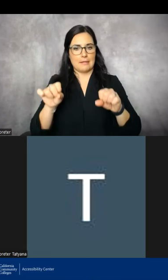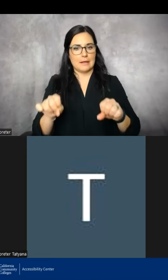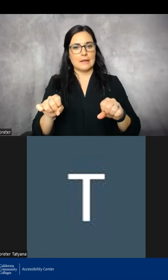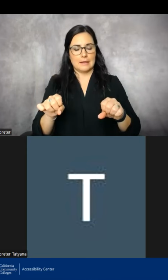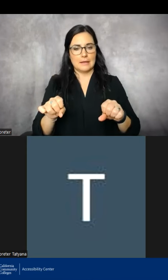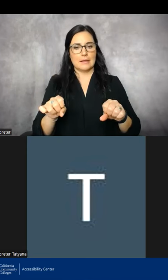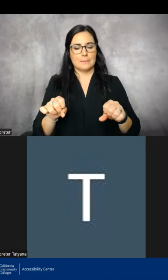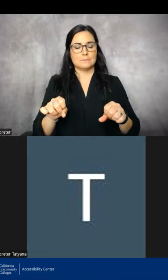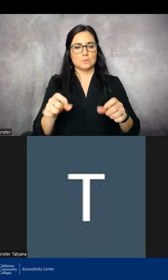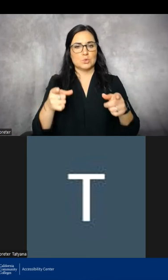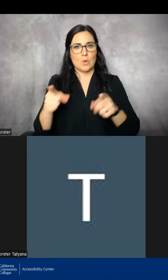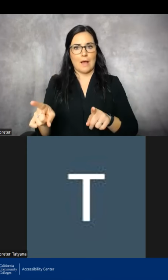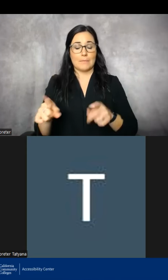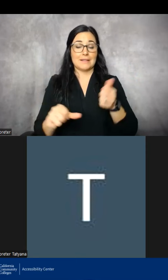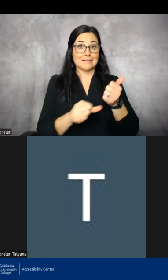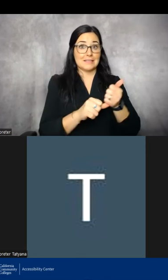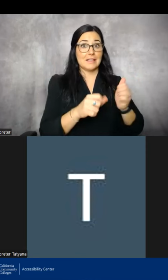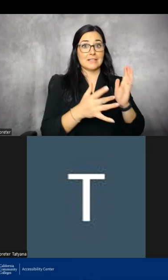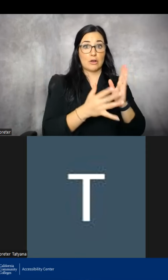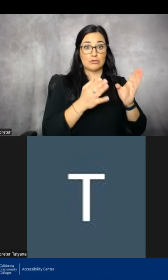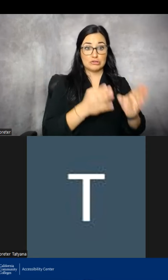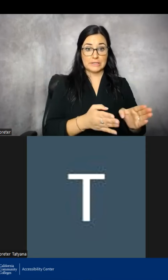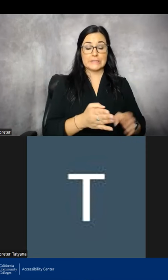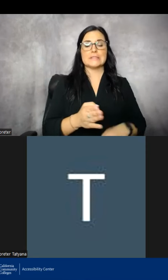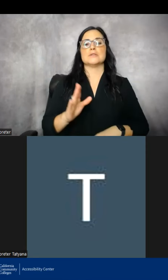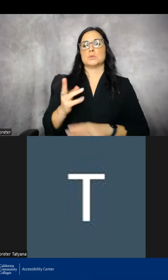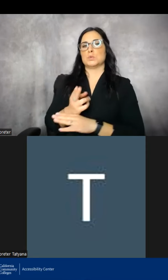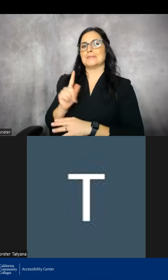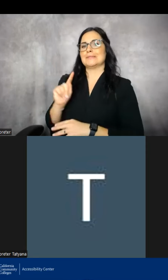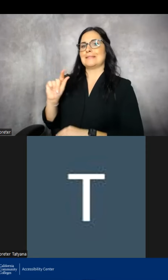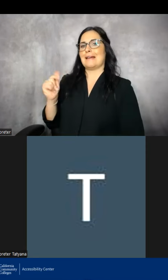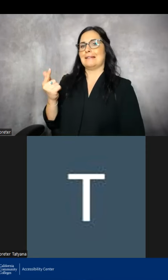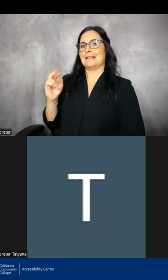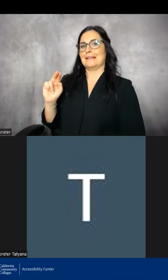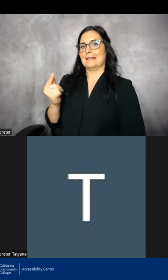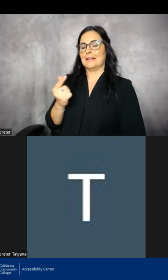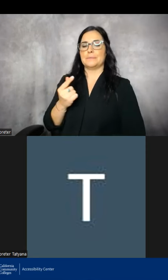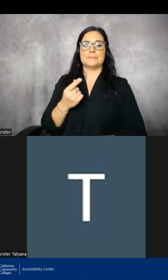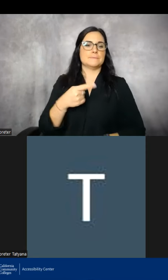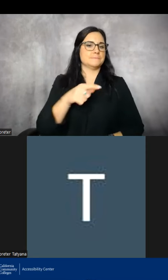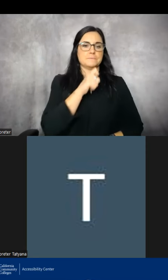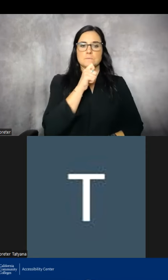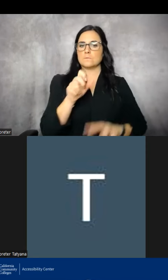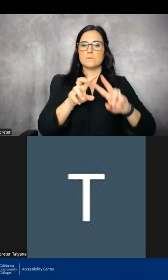through assistive technologies. Because they do not really analyze text,